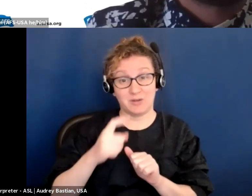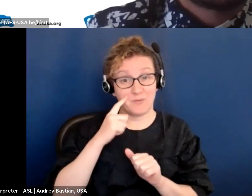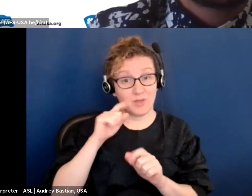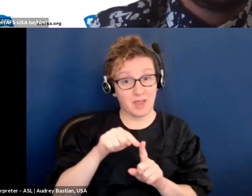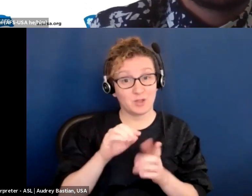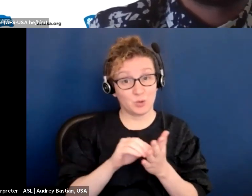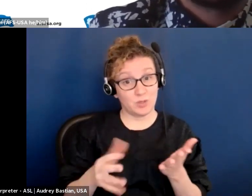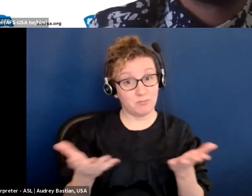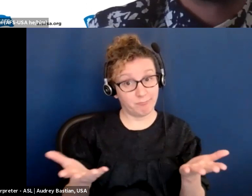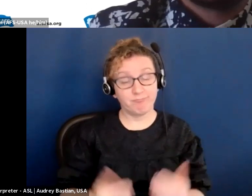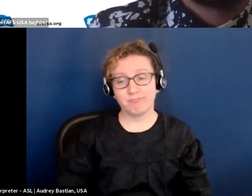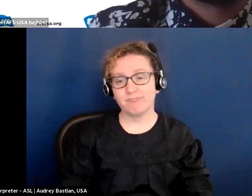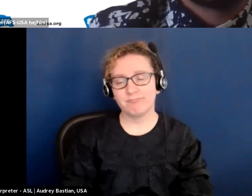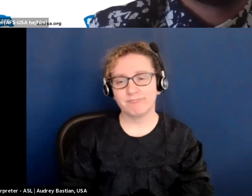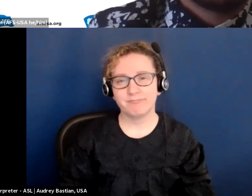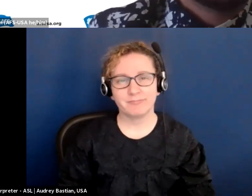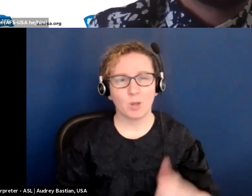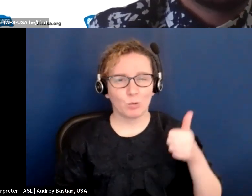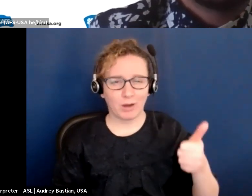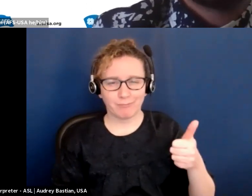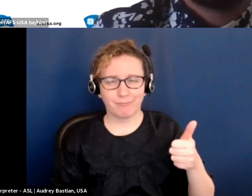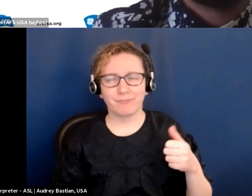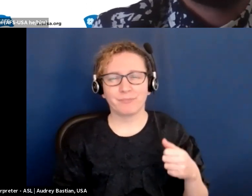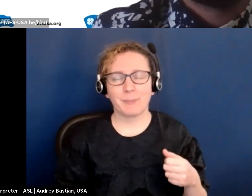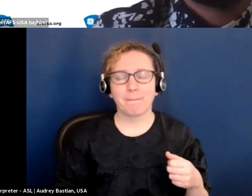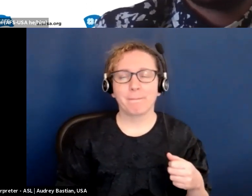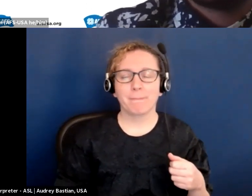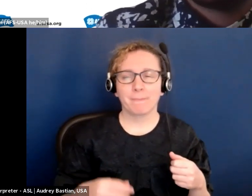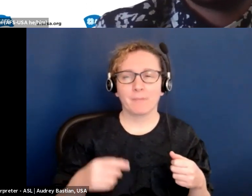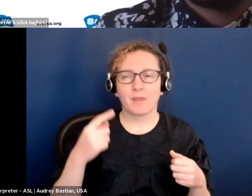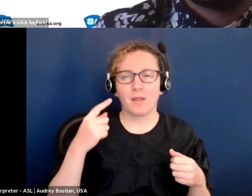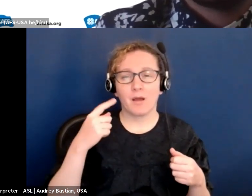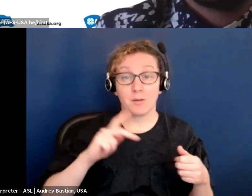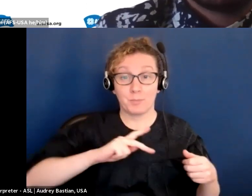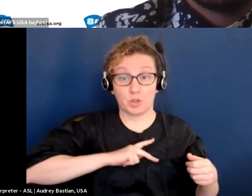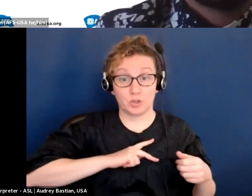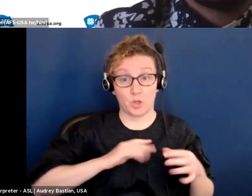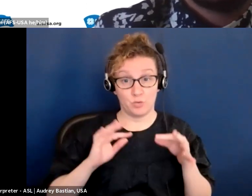Great! And then for a. On a personal note, as I said,